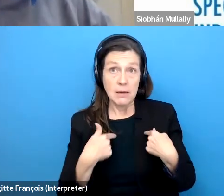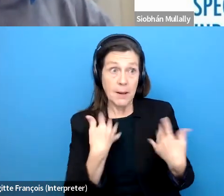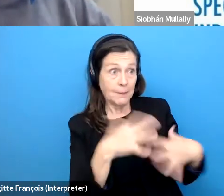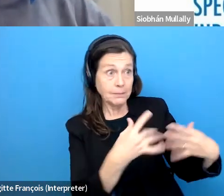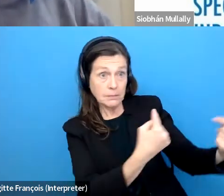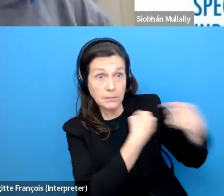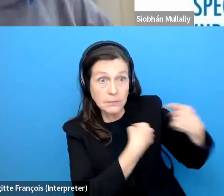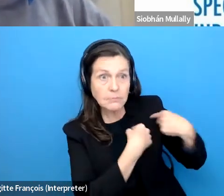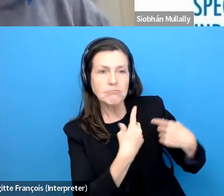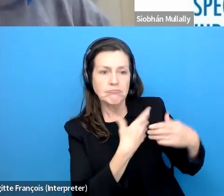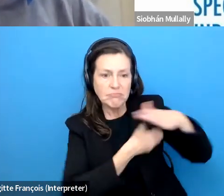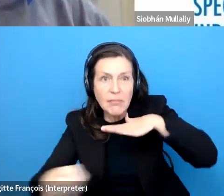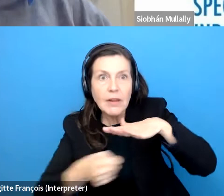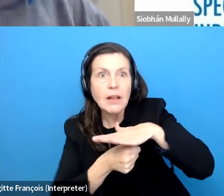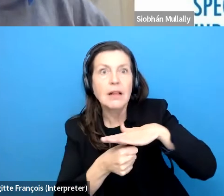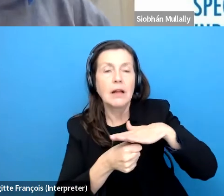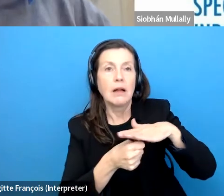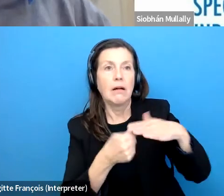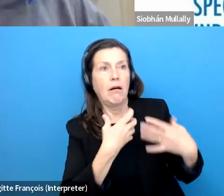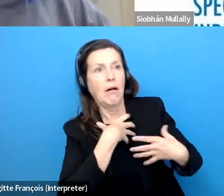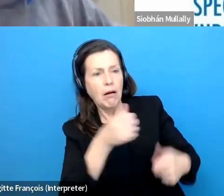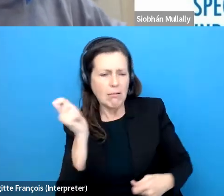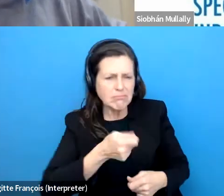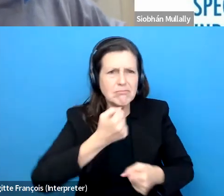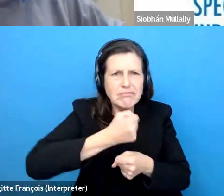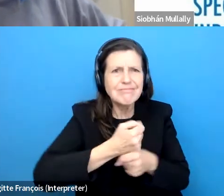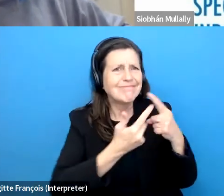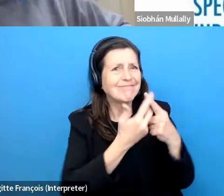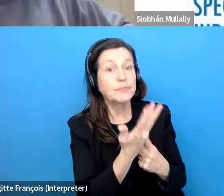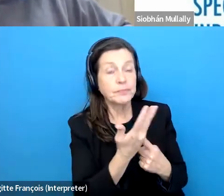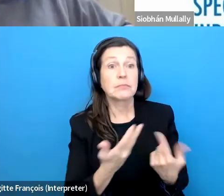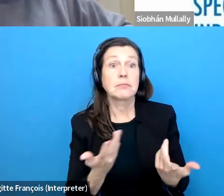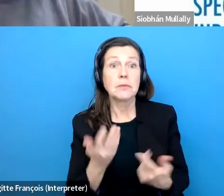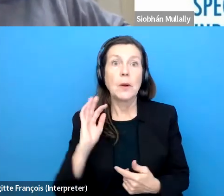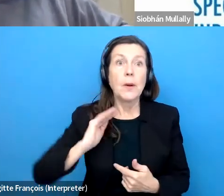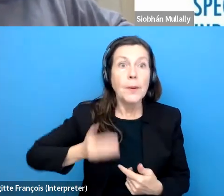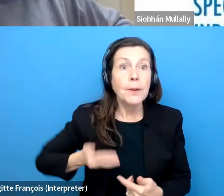because women and girls with disabilities may fear